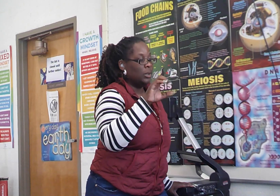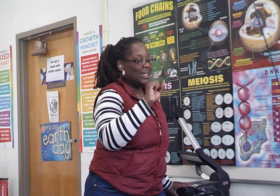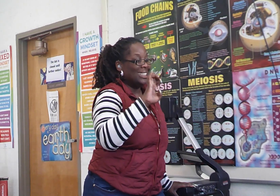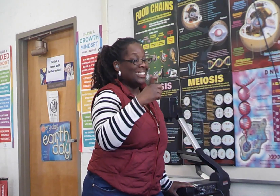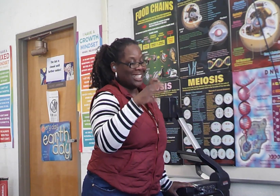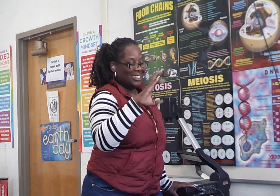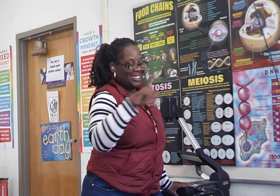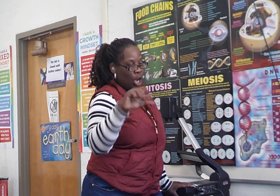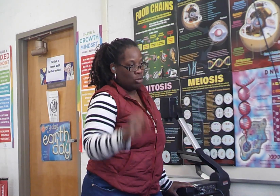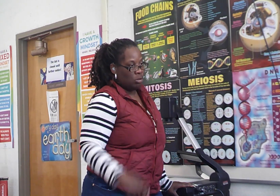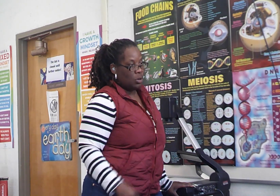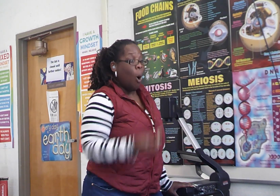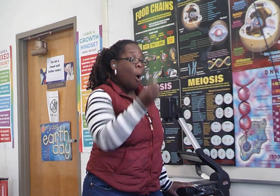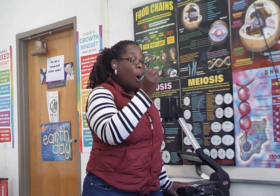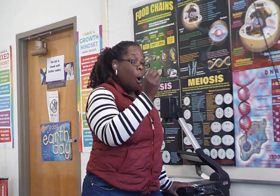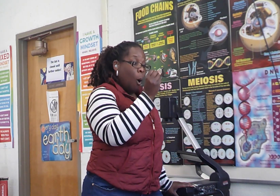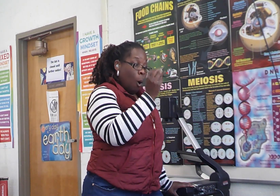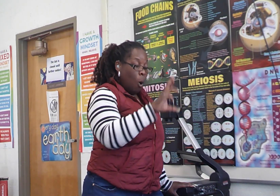Yes. Sex cells.